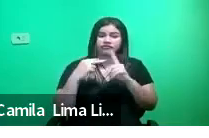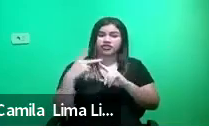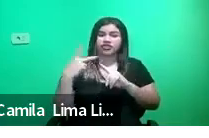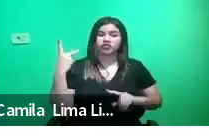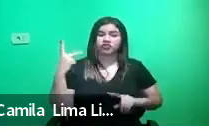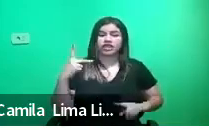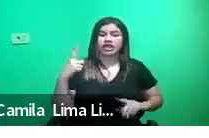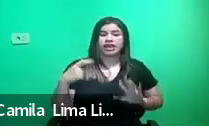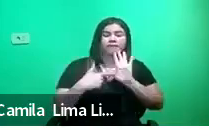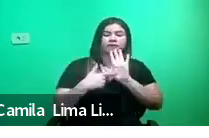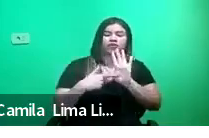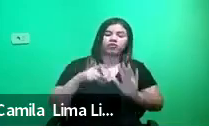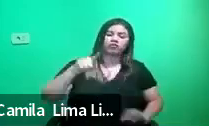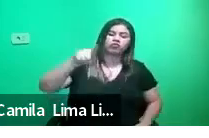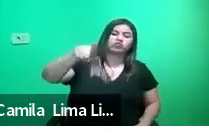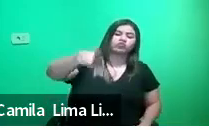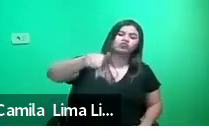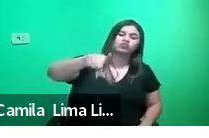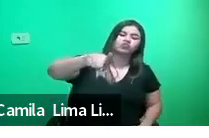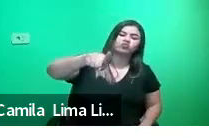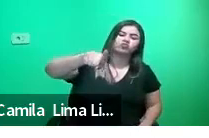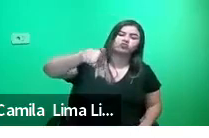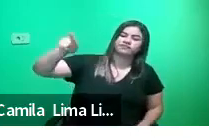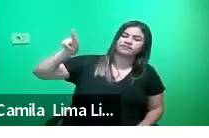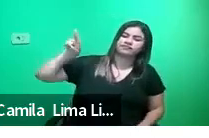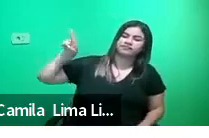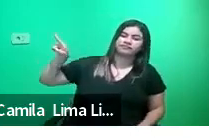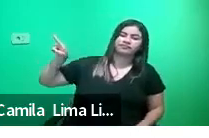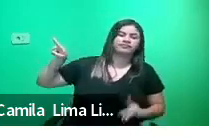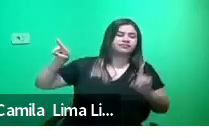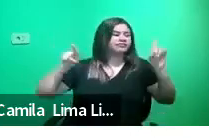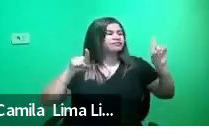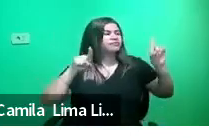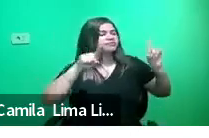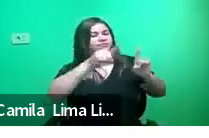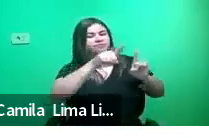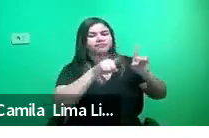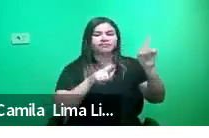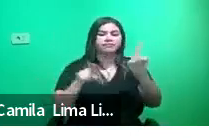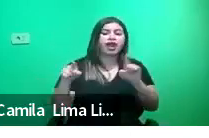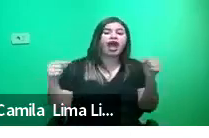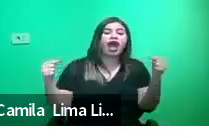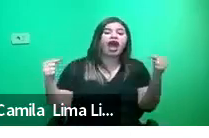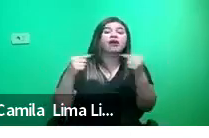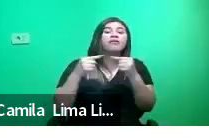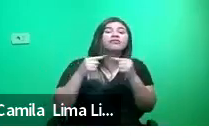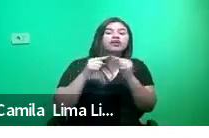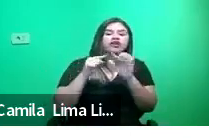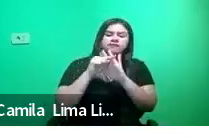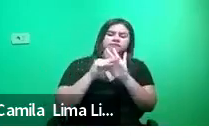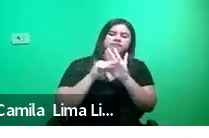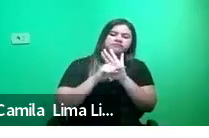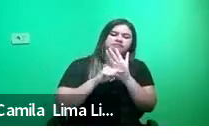index, finger extension . in other words In other words, Pointing is other words, Pointing, related to exploration on and self-regulation